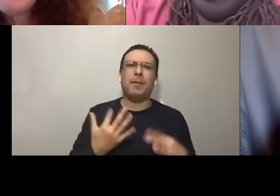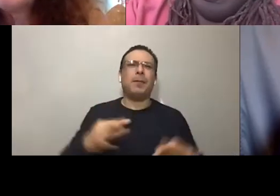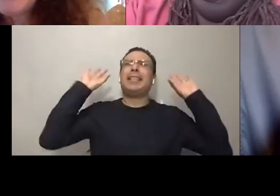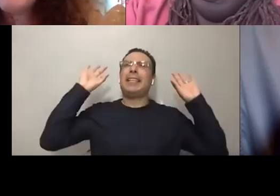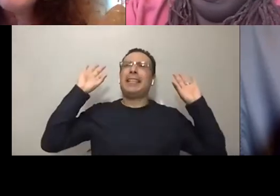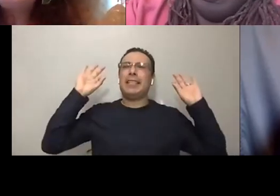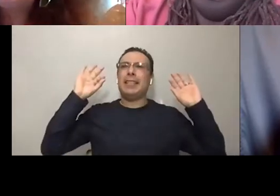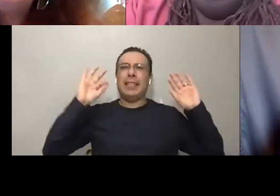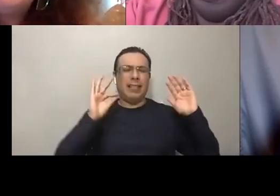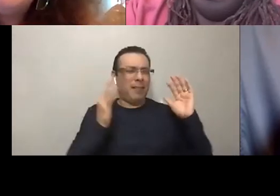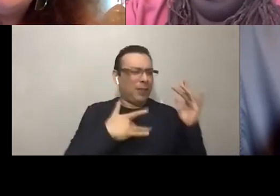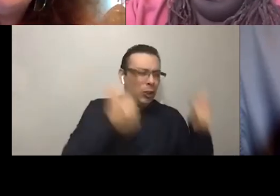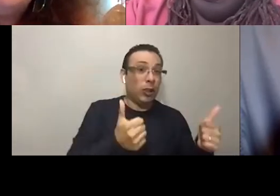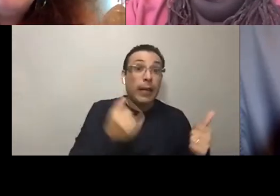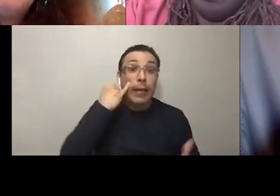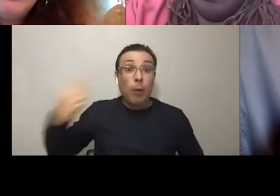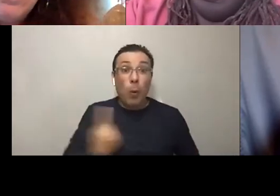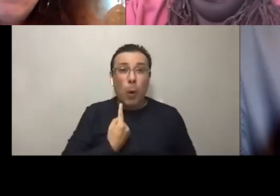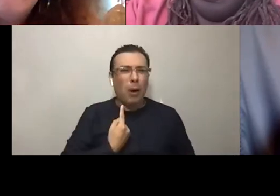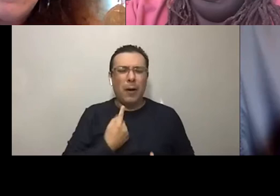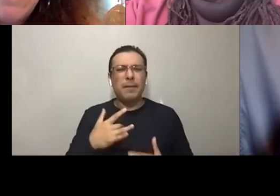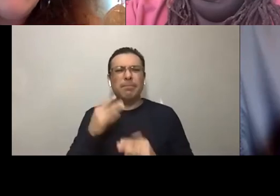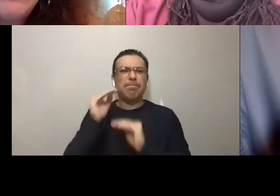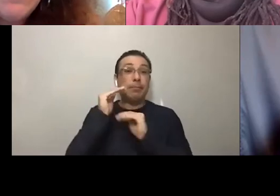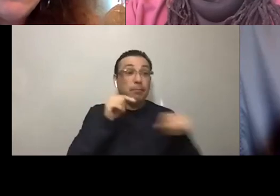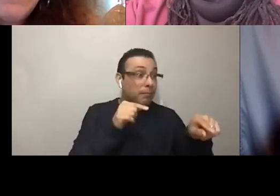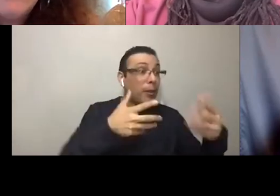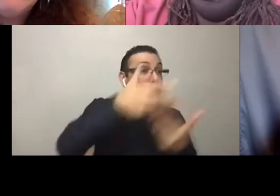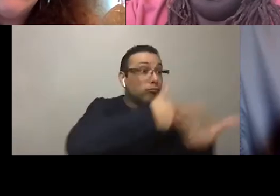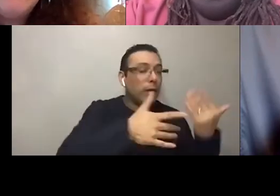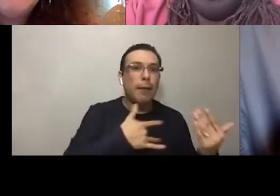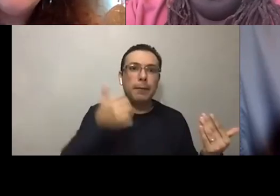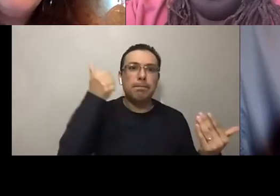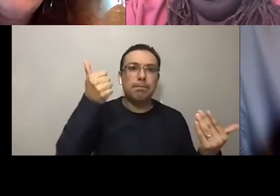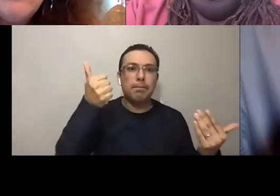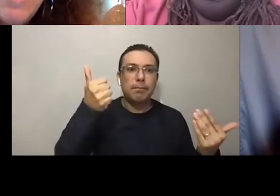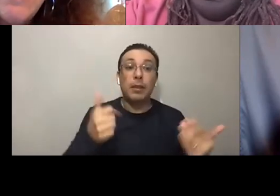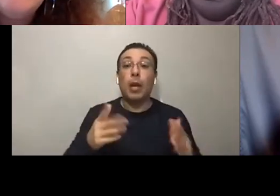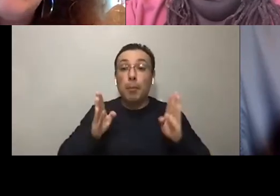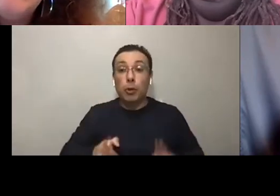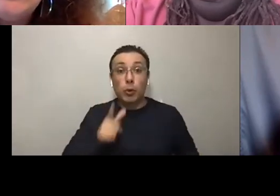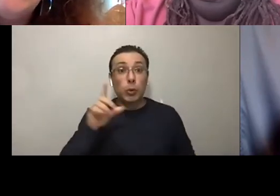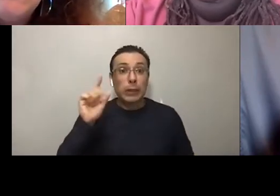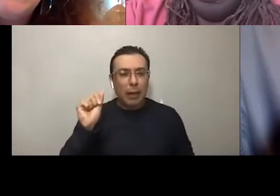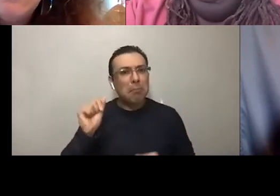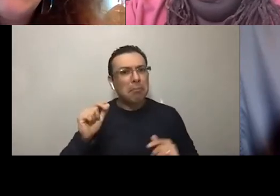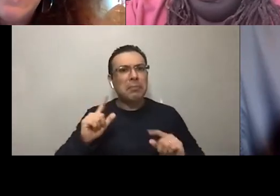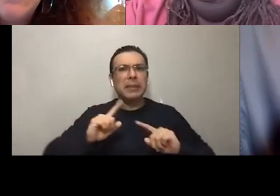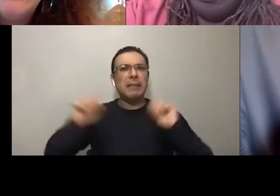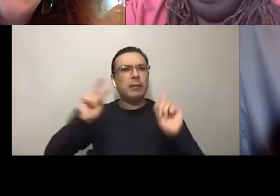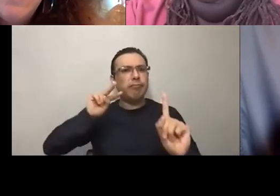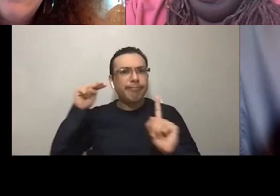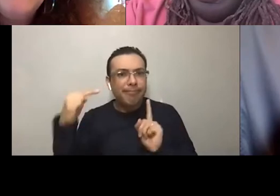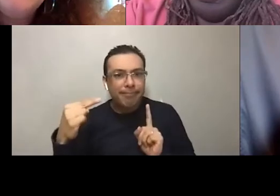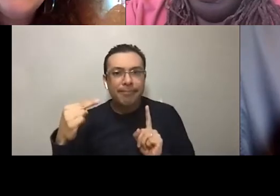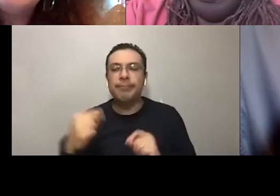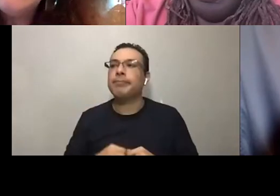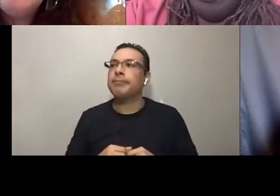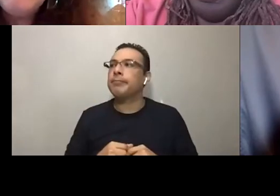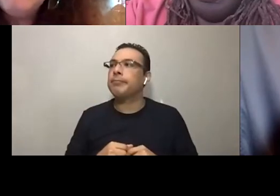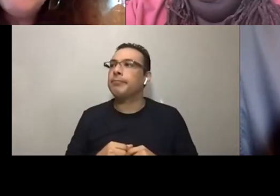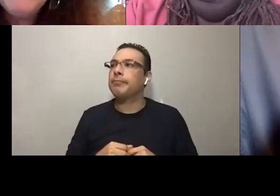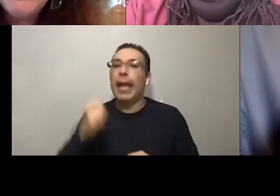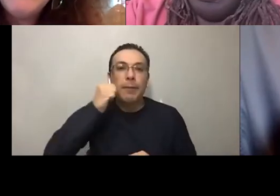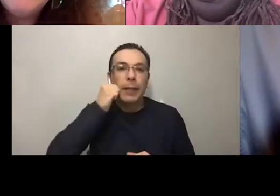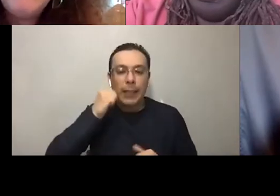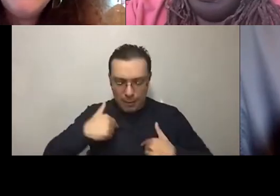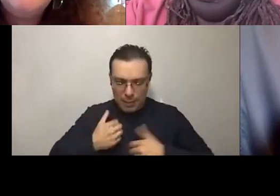So it really is a new revisioning of what life is as a disabled person and the preparations that we take every day to live and move in the world that we exist in.